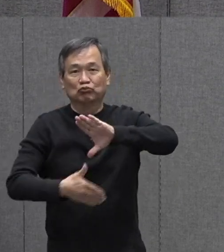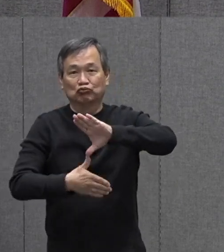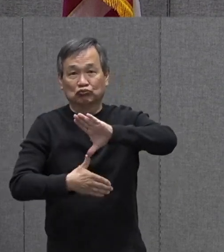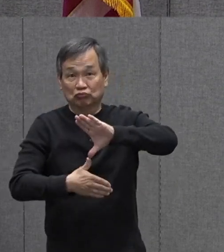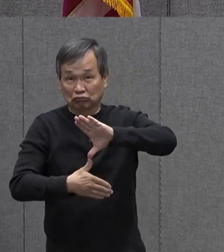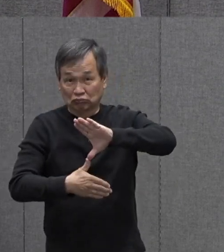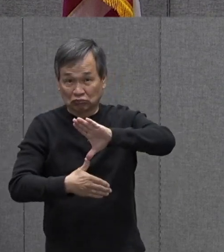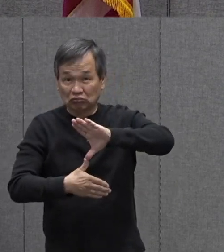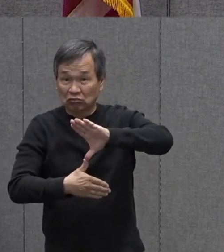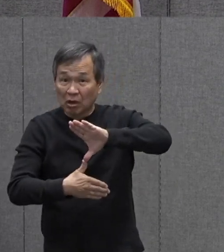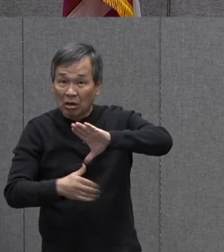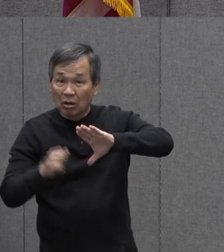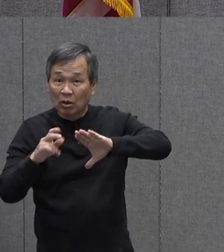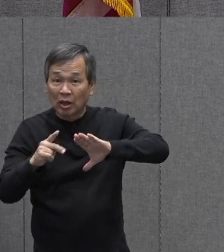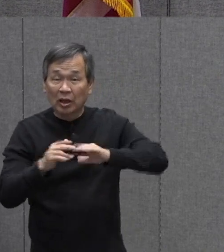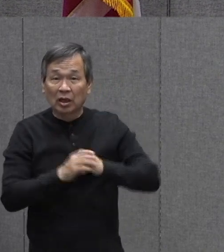All right friends, I'm trying to show